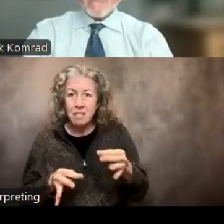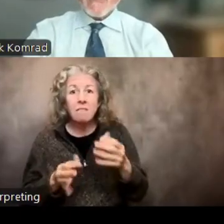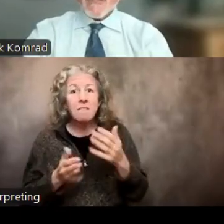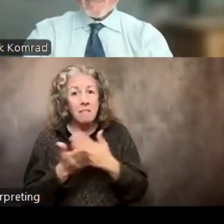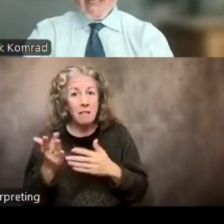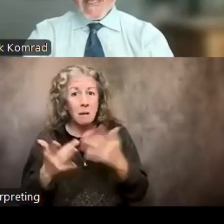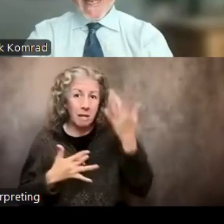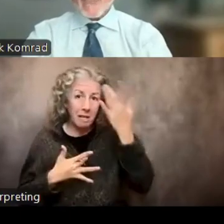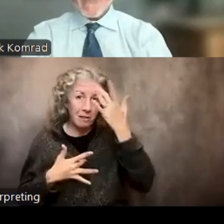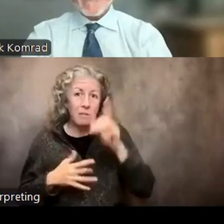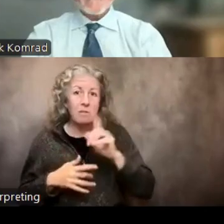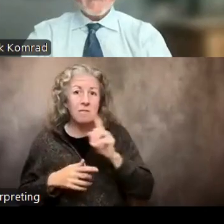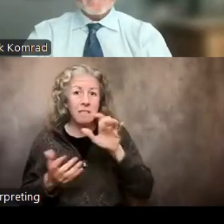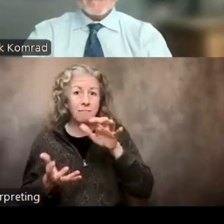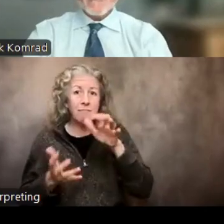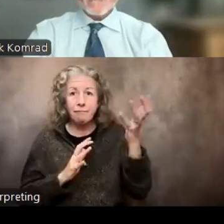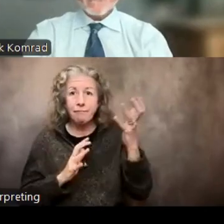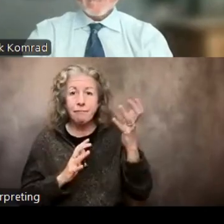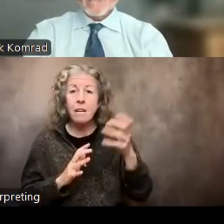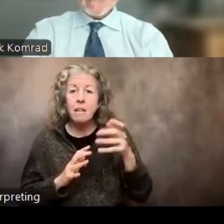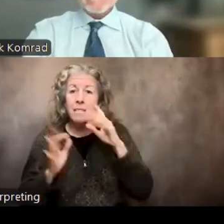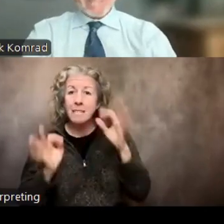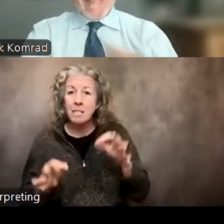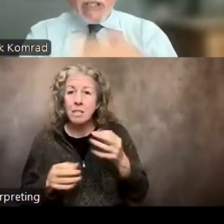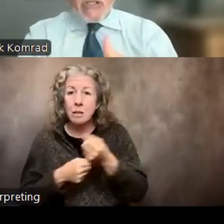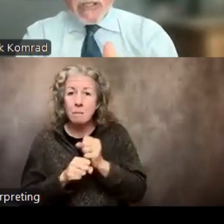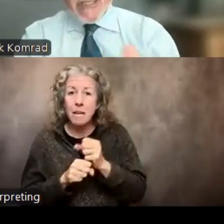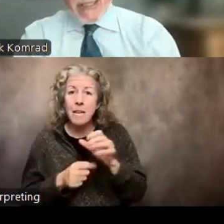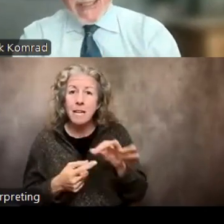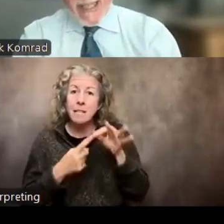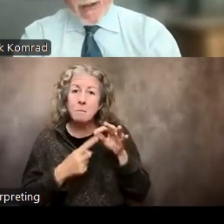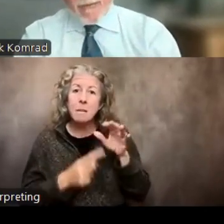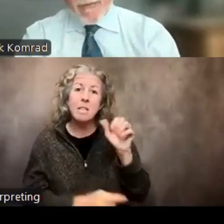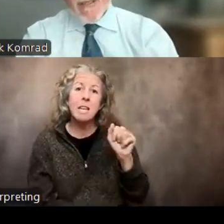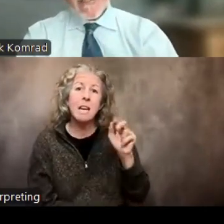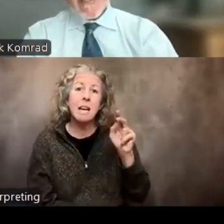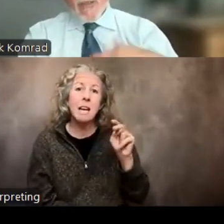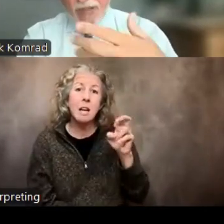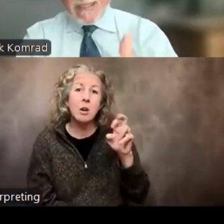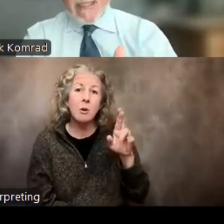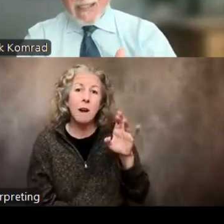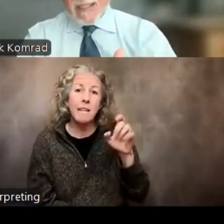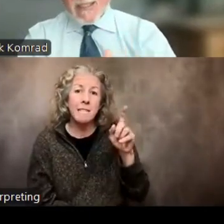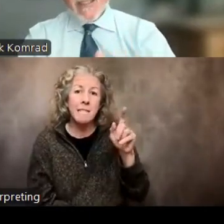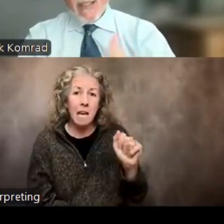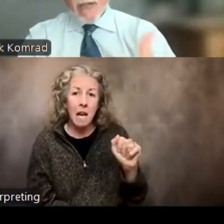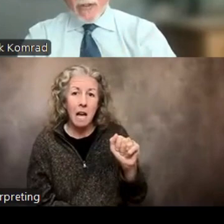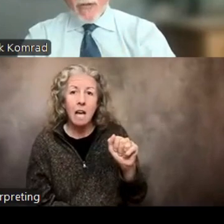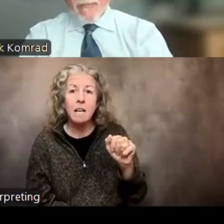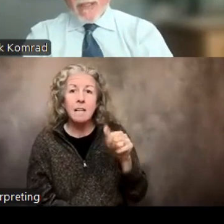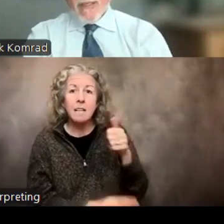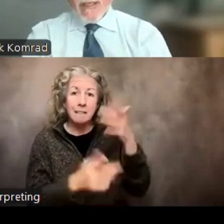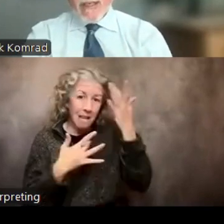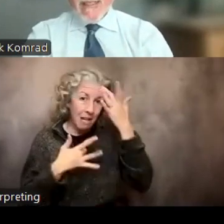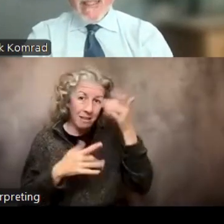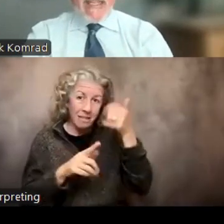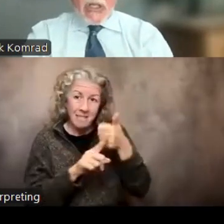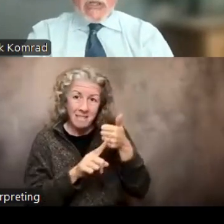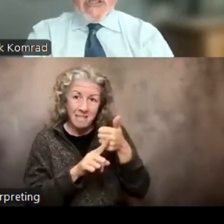decision making. Anorexia in particular, it's the illness itself that resists the treatment. It's the illness